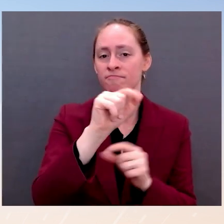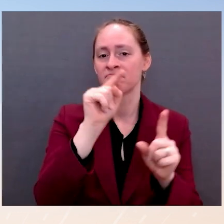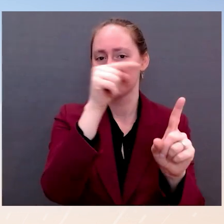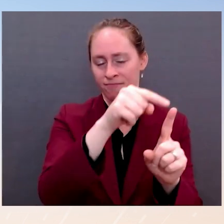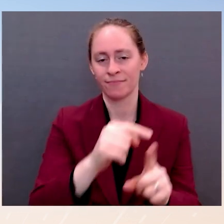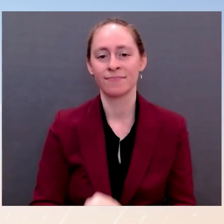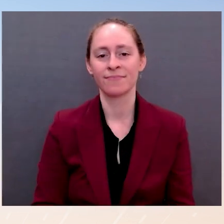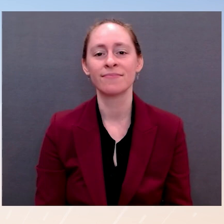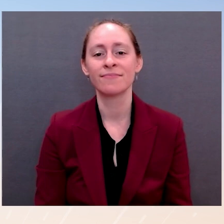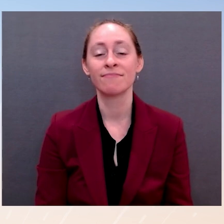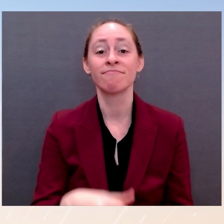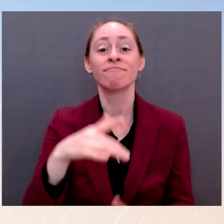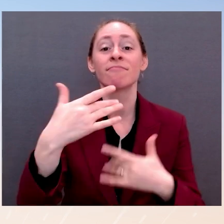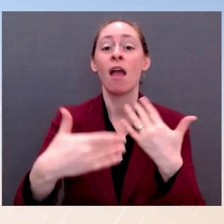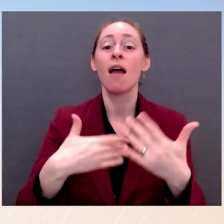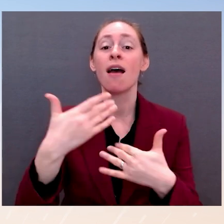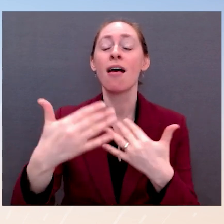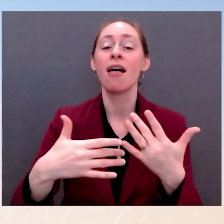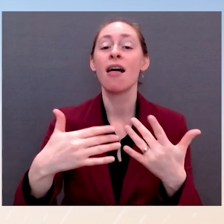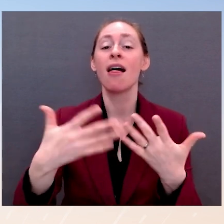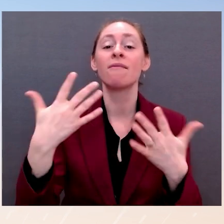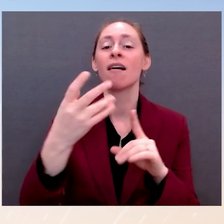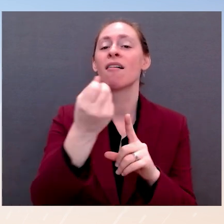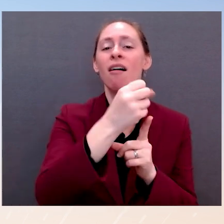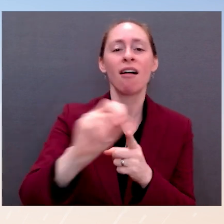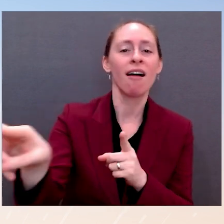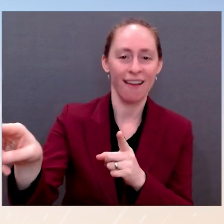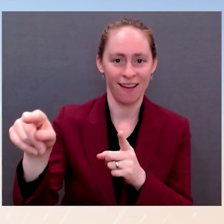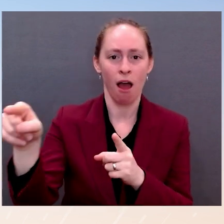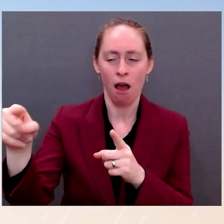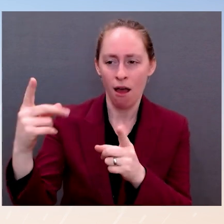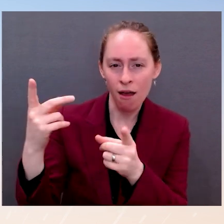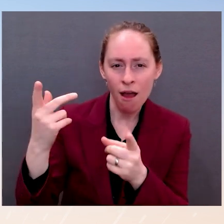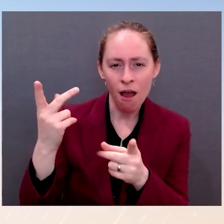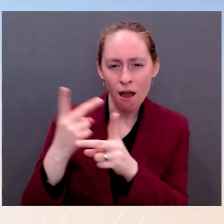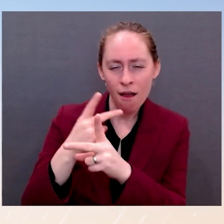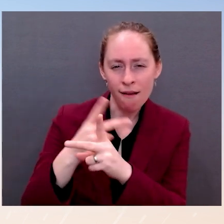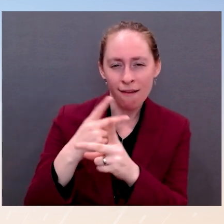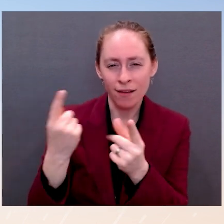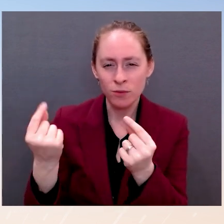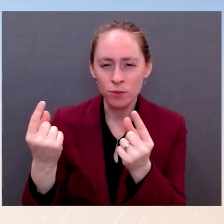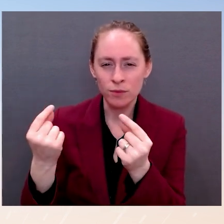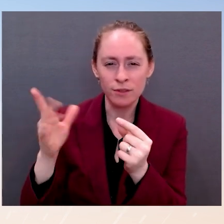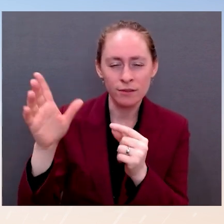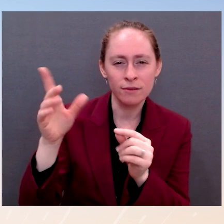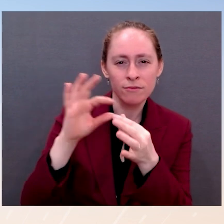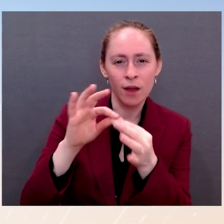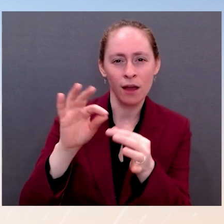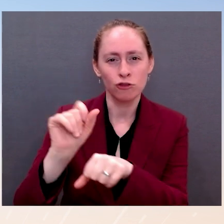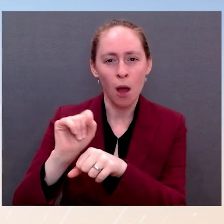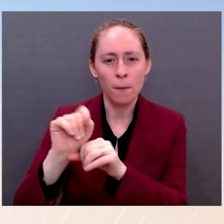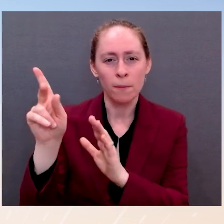Before joining the Center for Consumer Information and Insurance Oversight, where she was tasked with managing policy